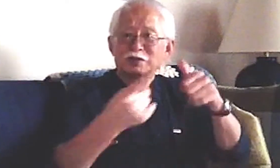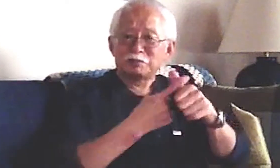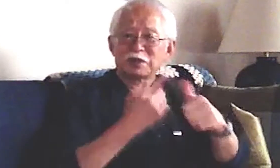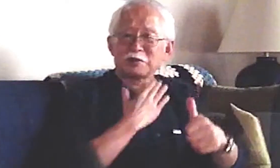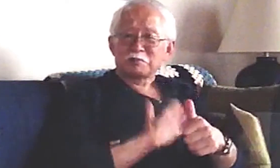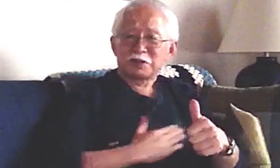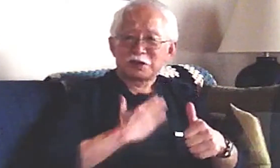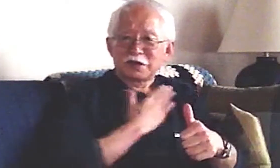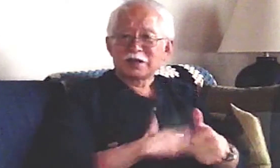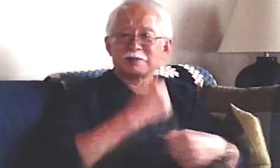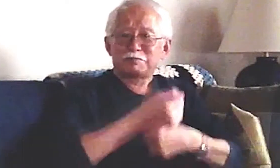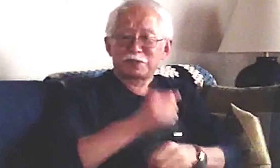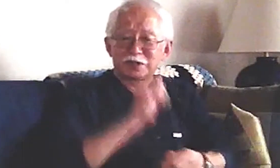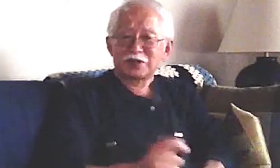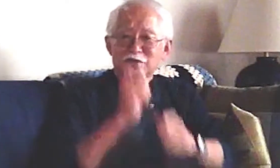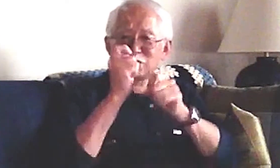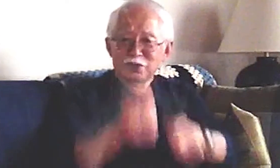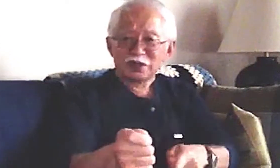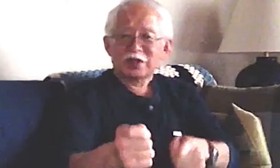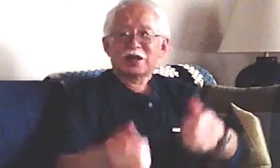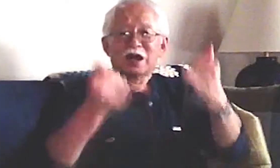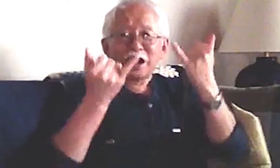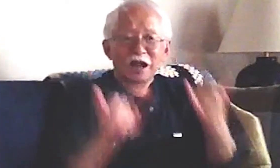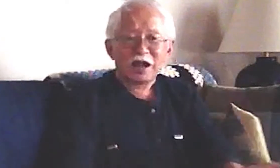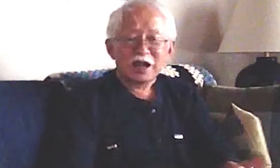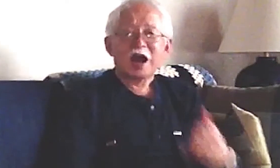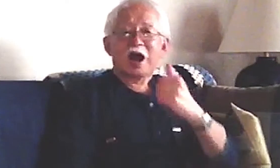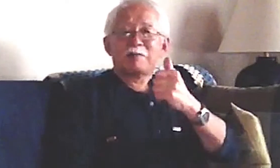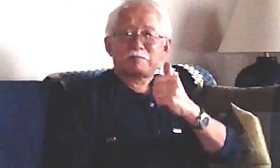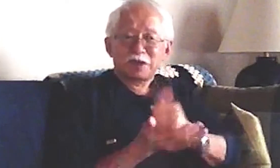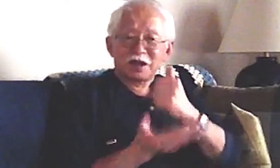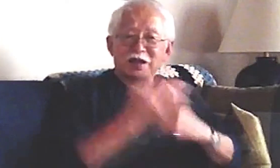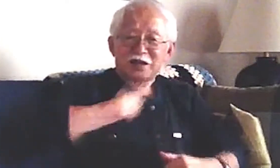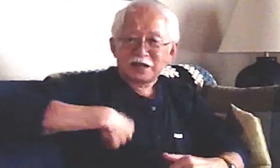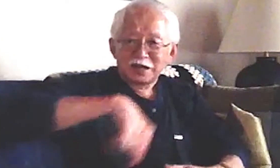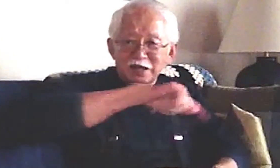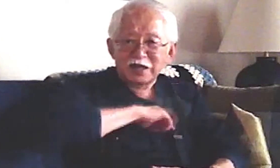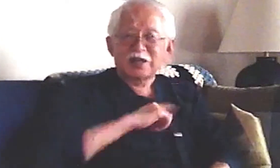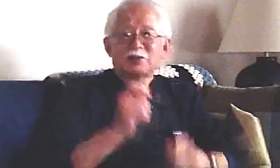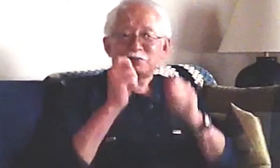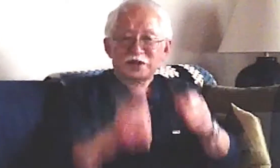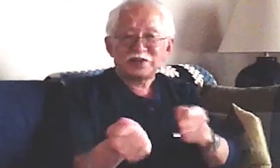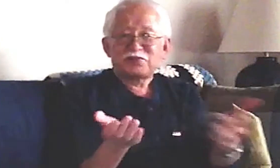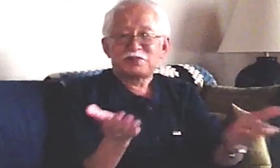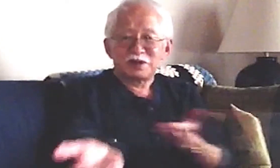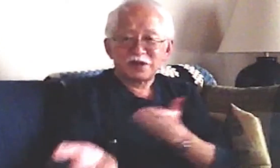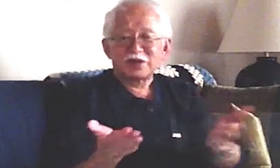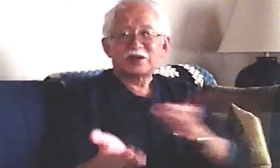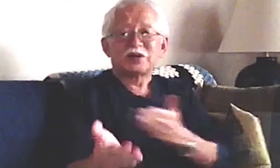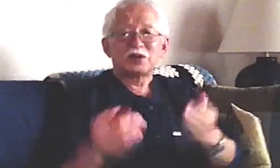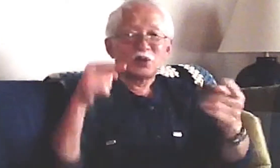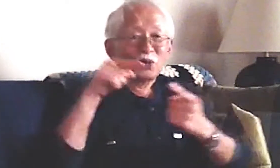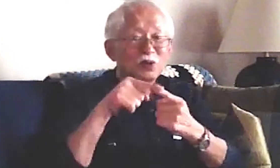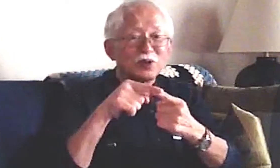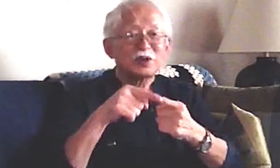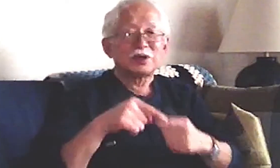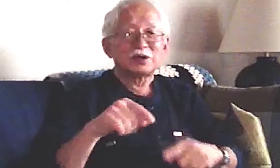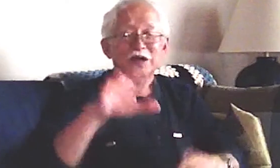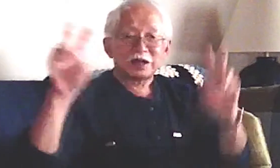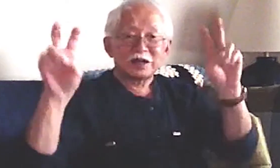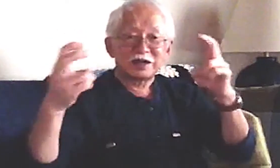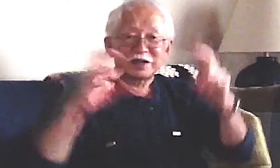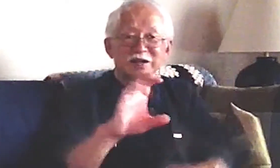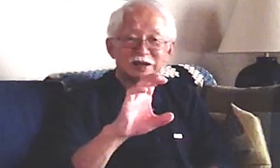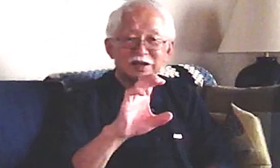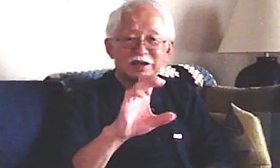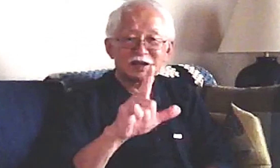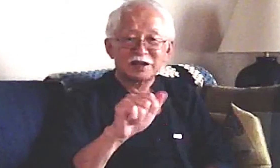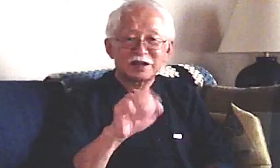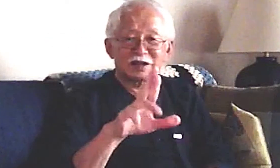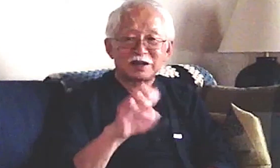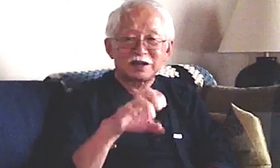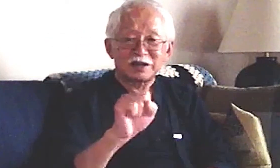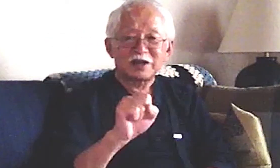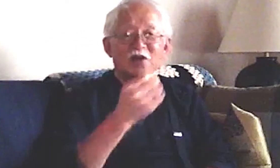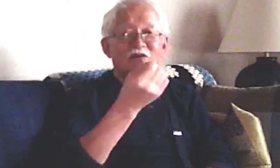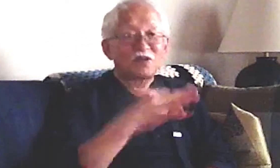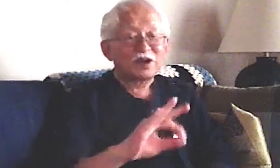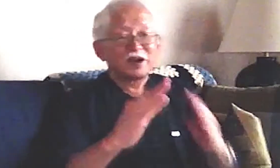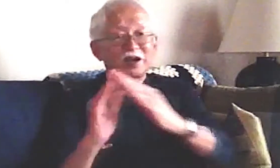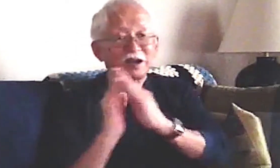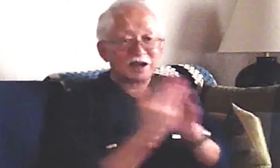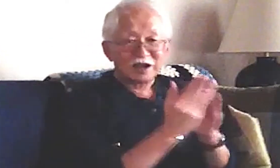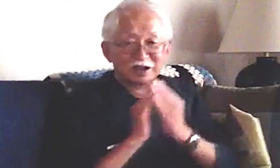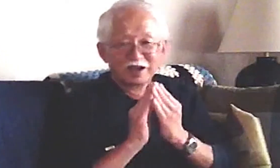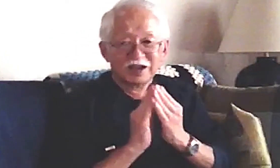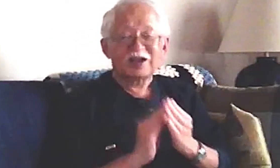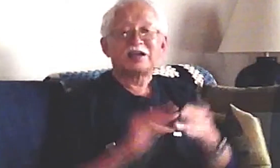Please make a financial contribution, now, to help us provide services to the “Claires” of the community.